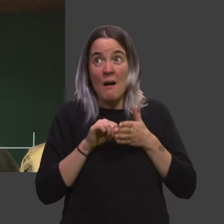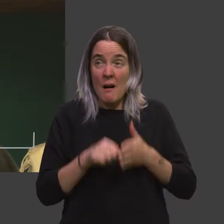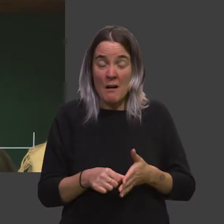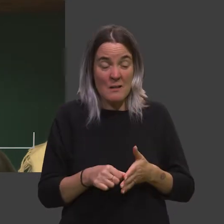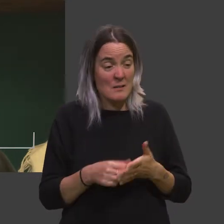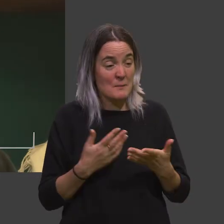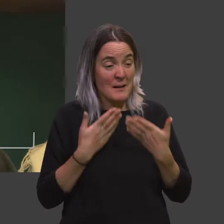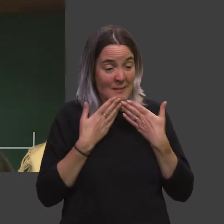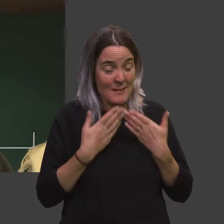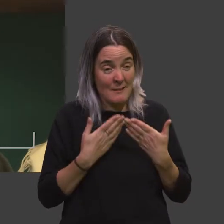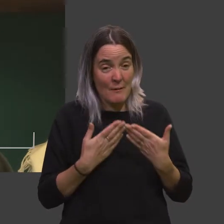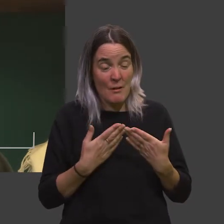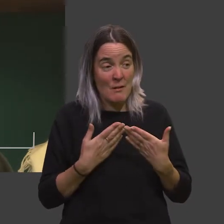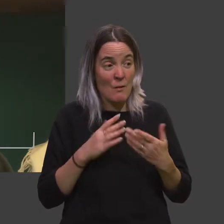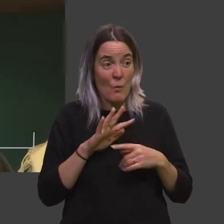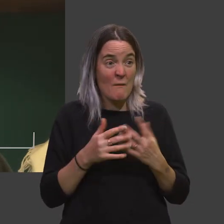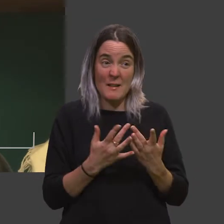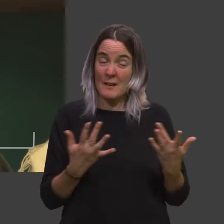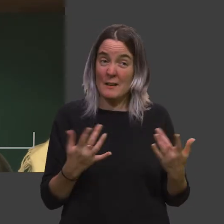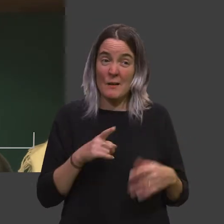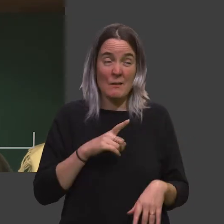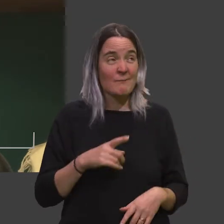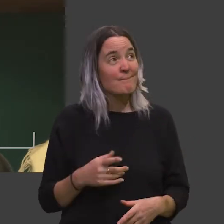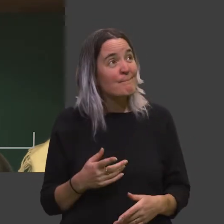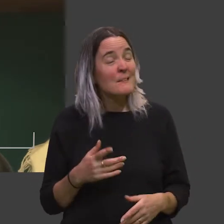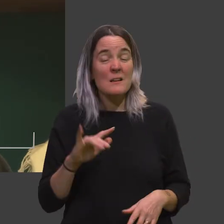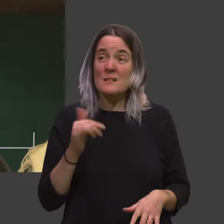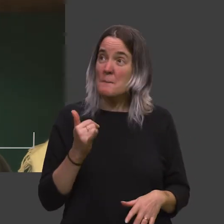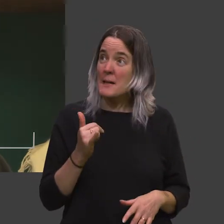I just - sometimes everything feels difficult.